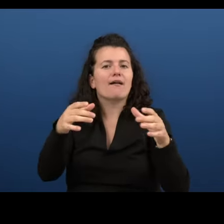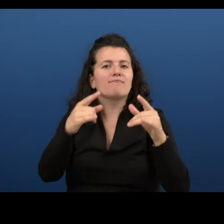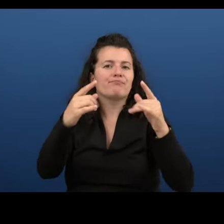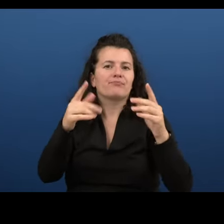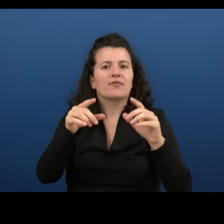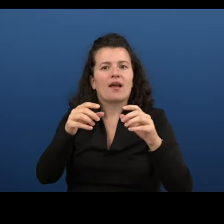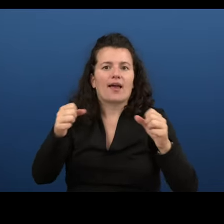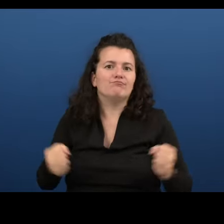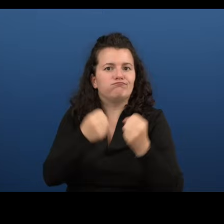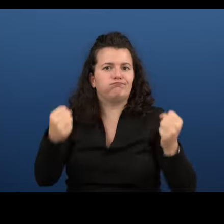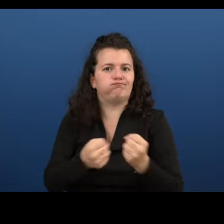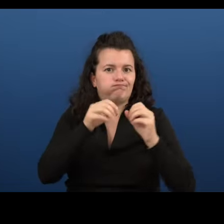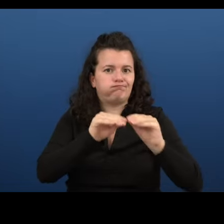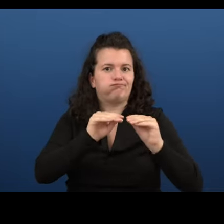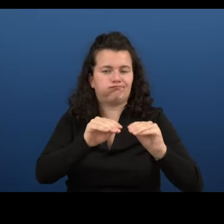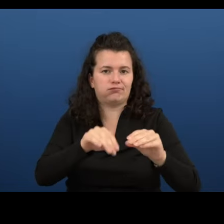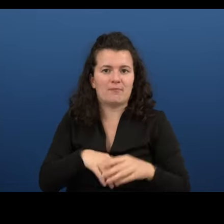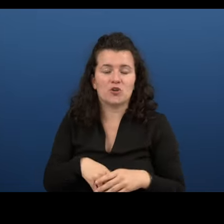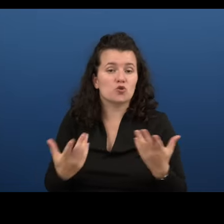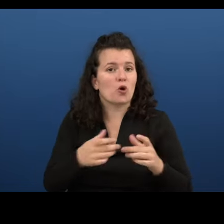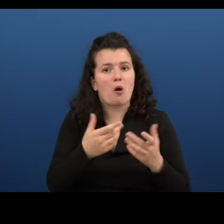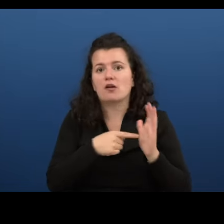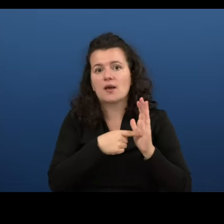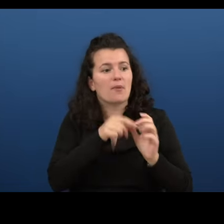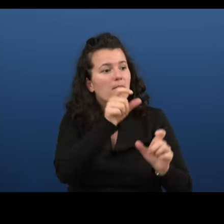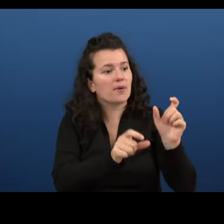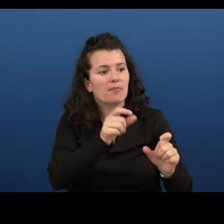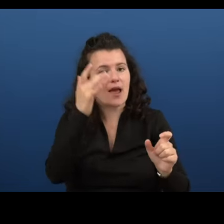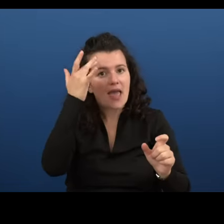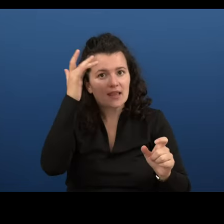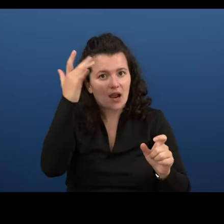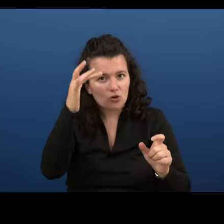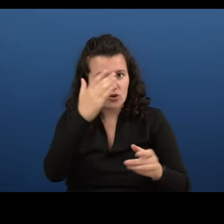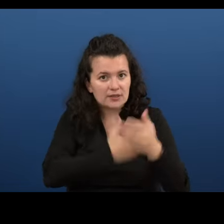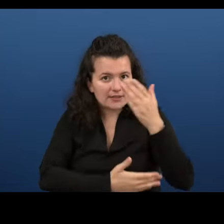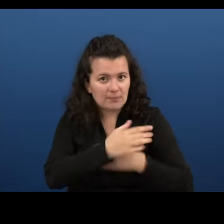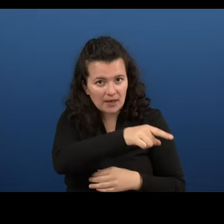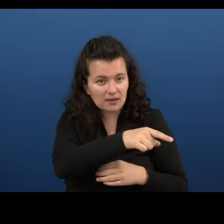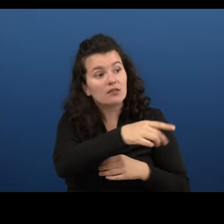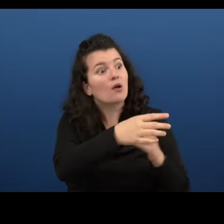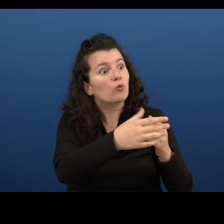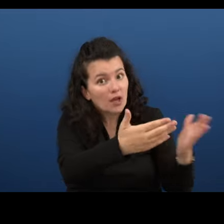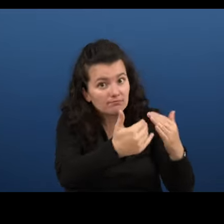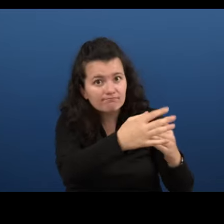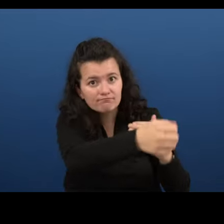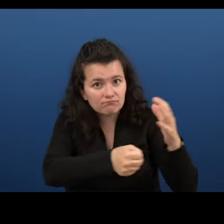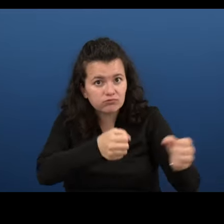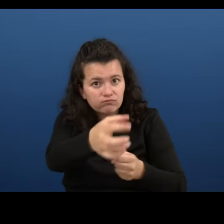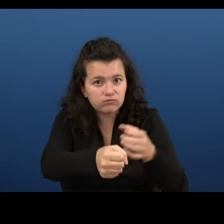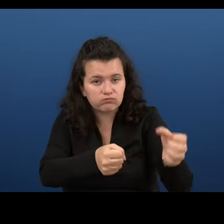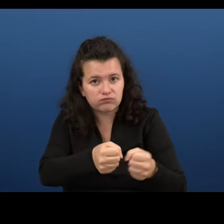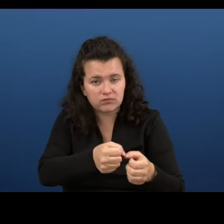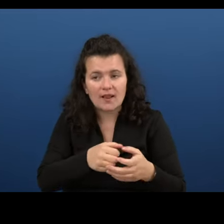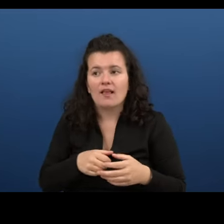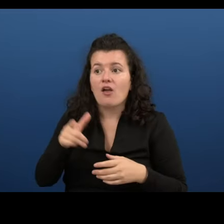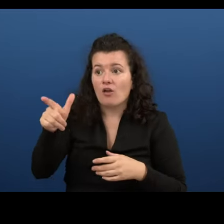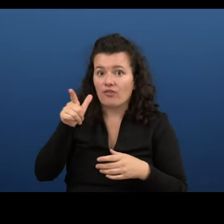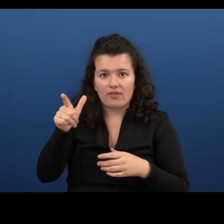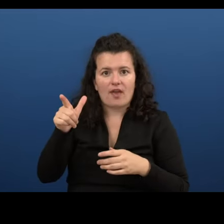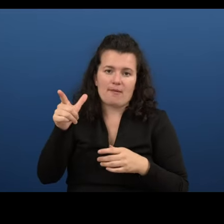disability as well as they had a program that actually supported the vocalizing of data